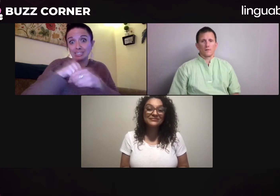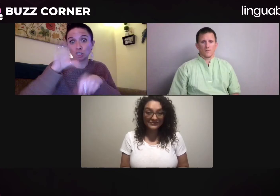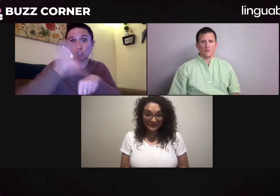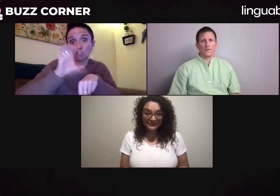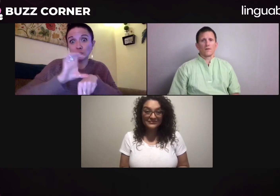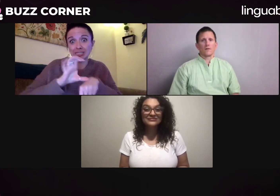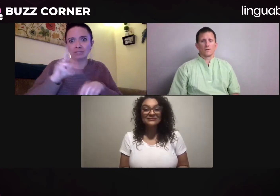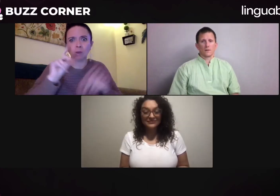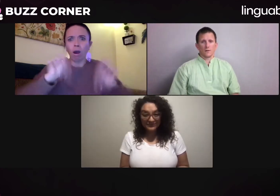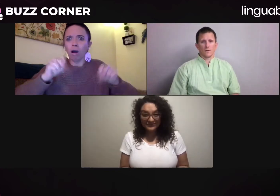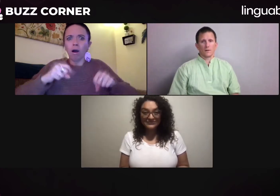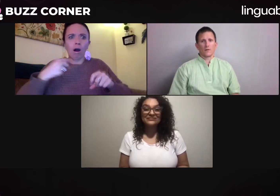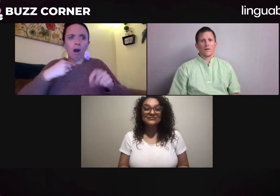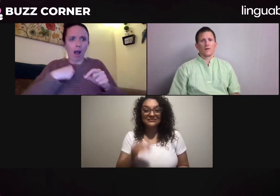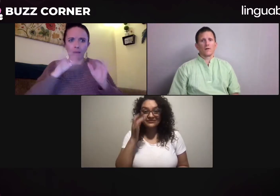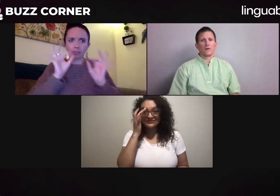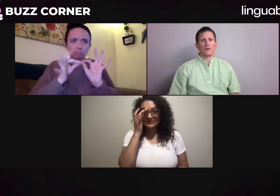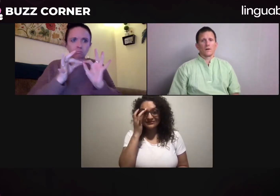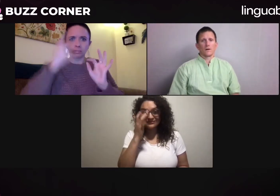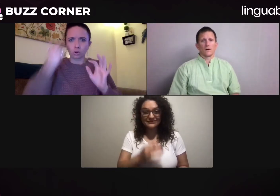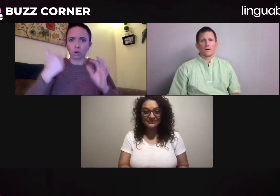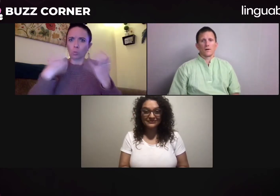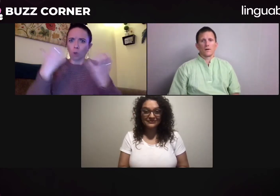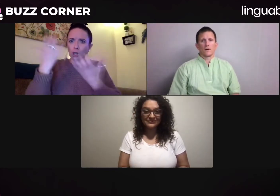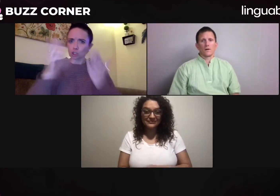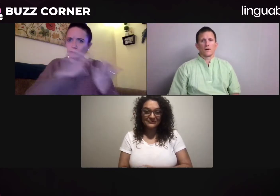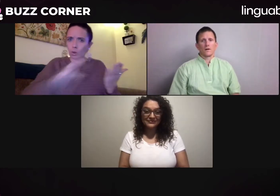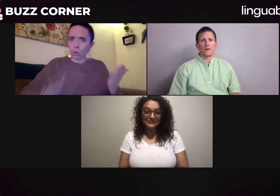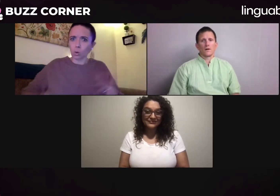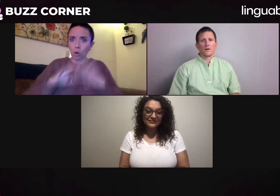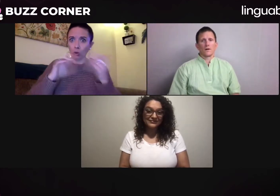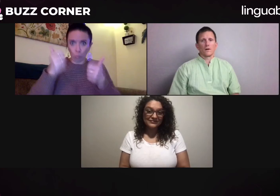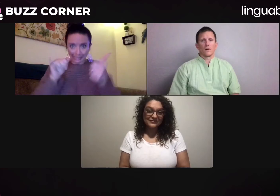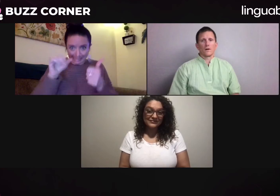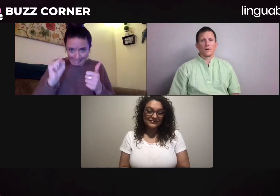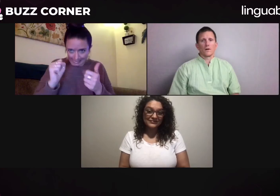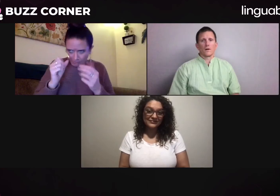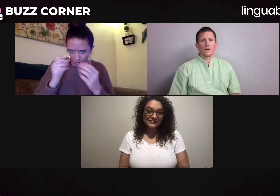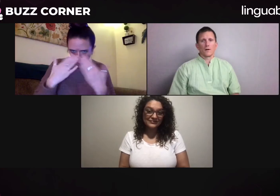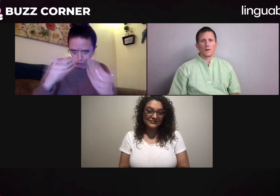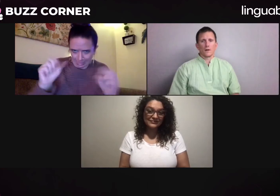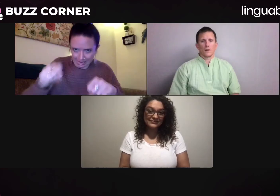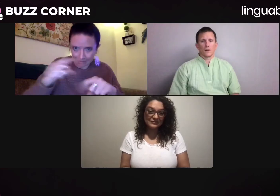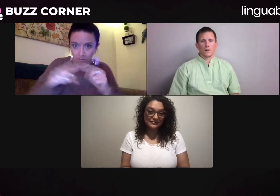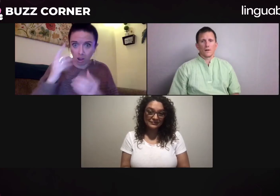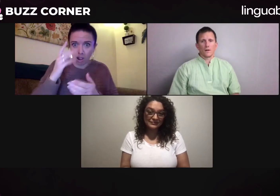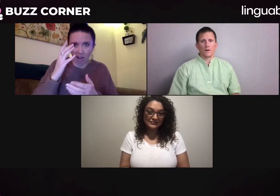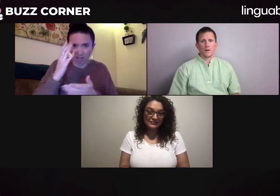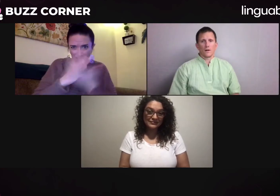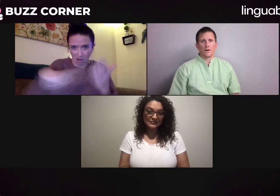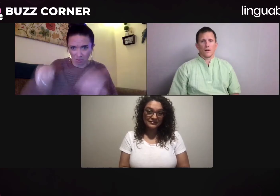often with interpreters in churches, that they feel very passionate, They want to serve the Lord, they want to serve their church,